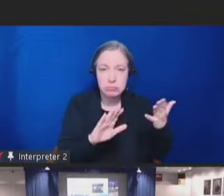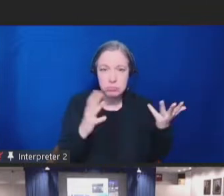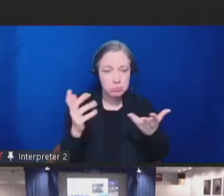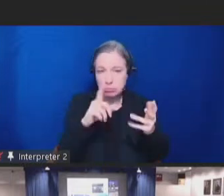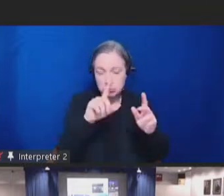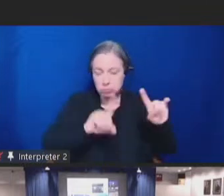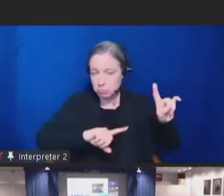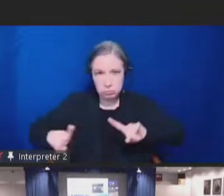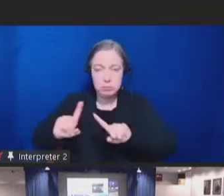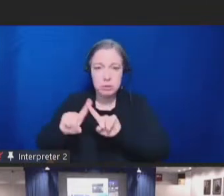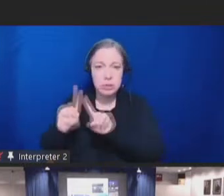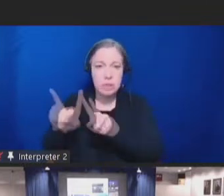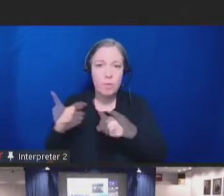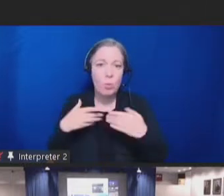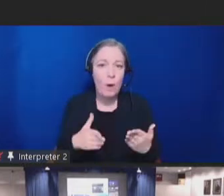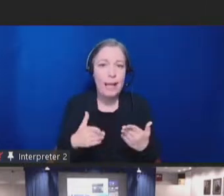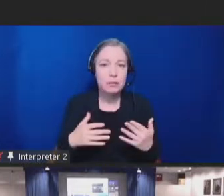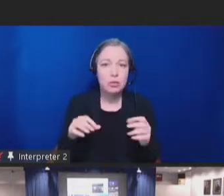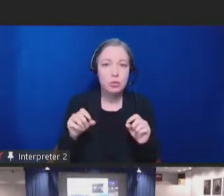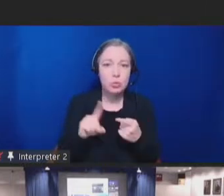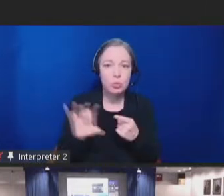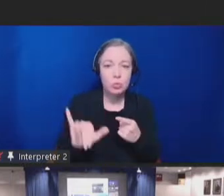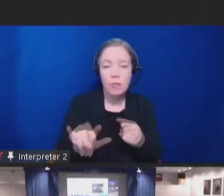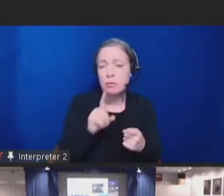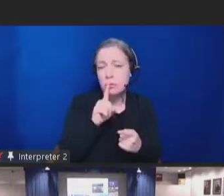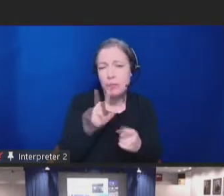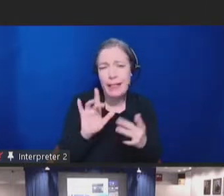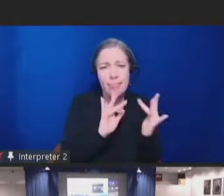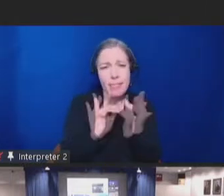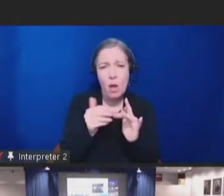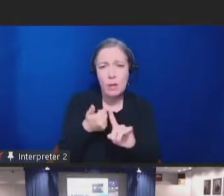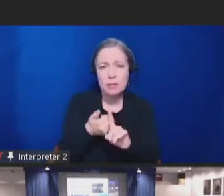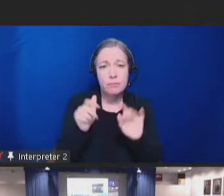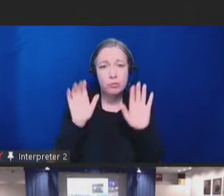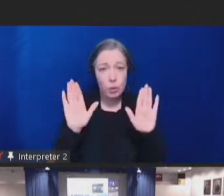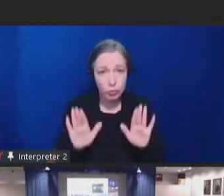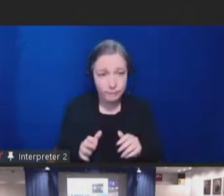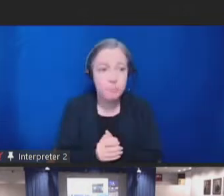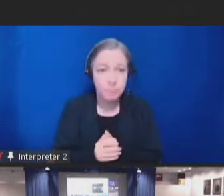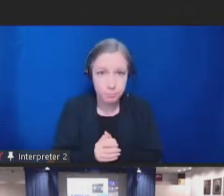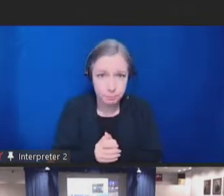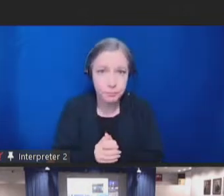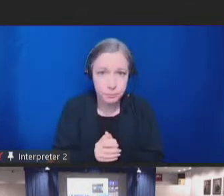really wonderful network that we've managed to grow over the past few years. And I'm really